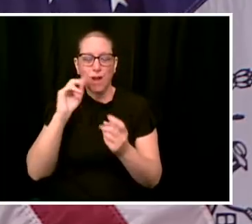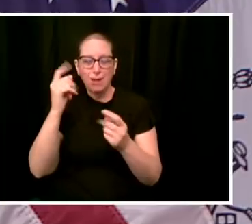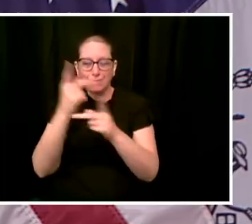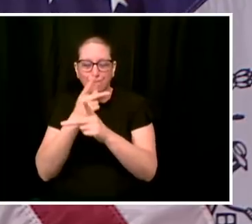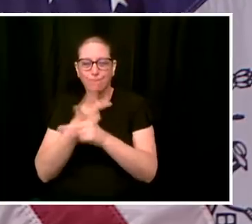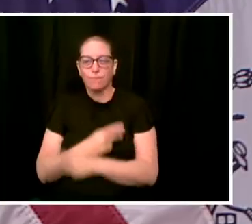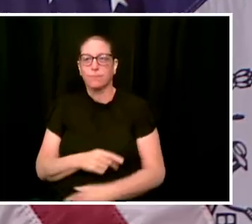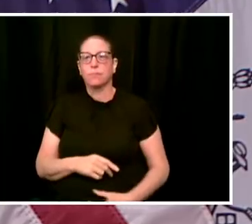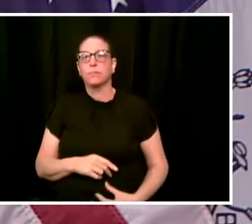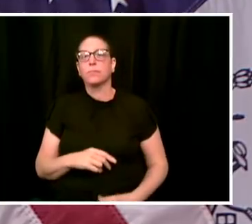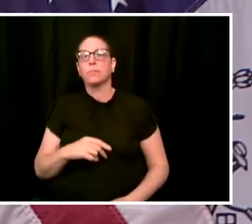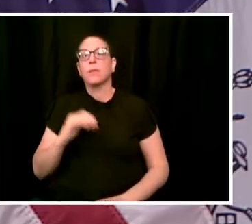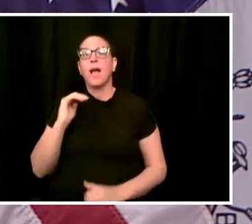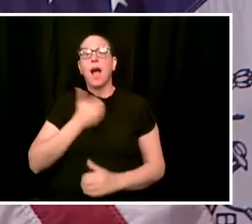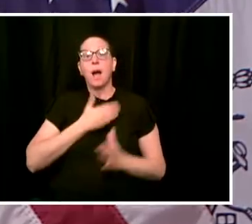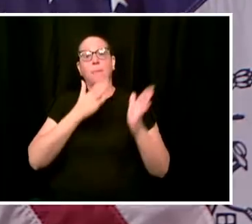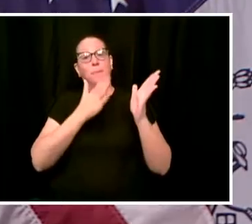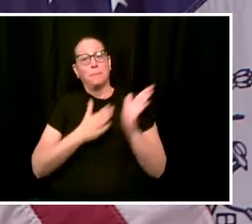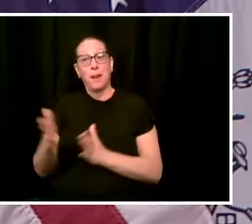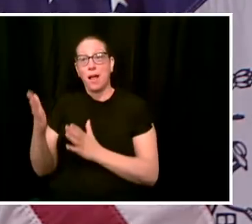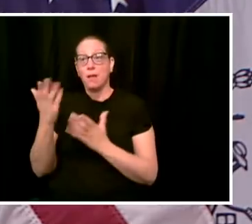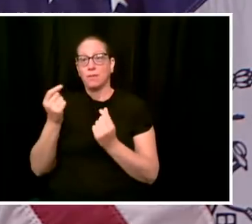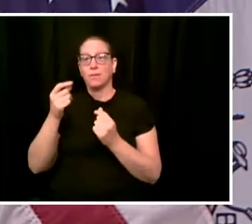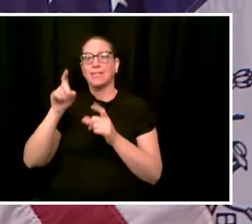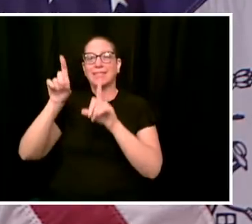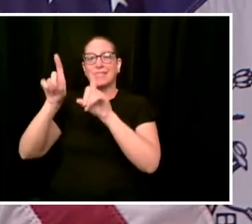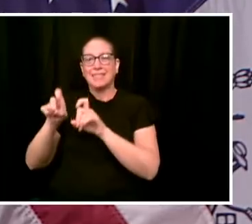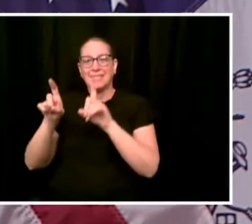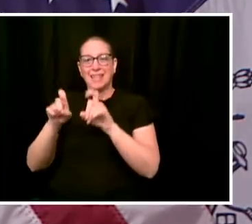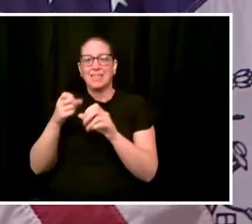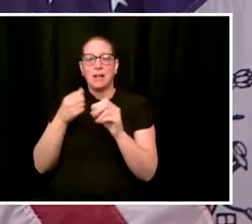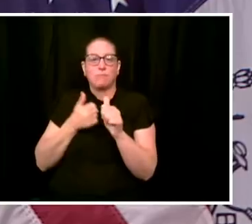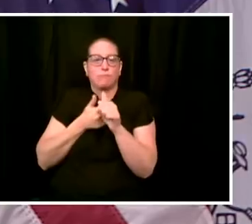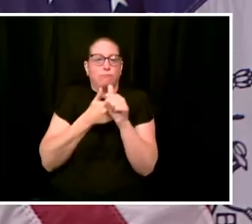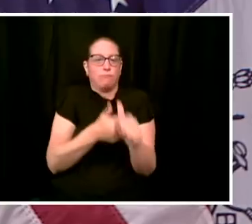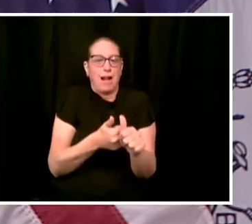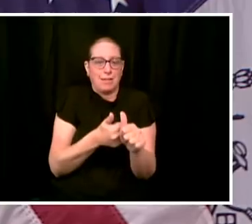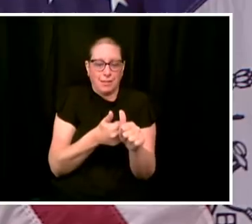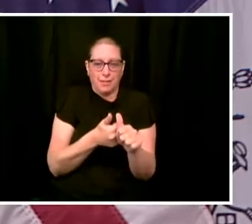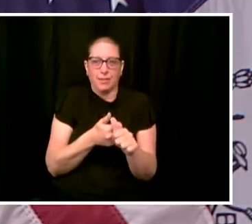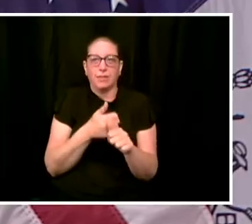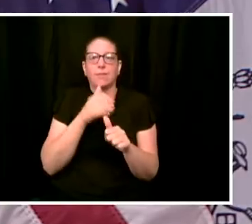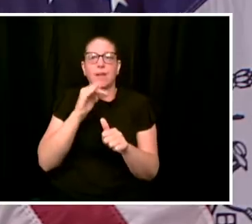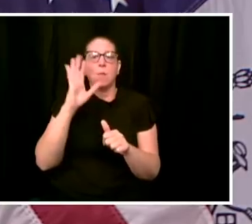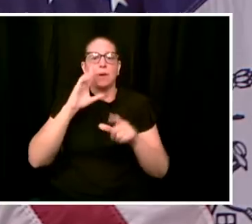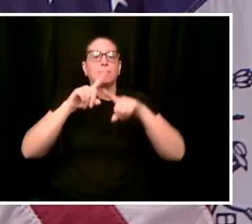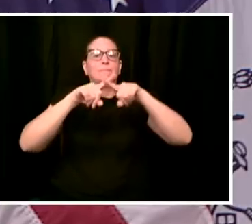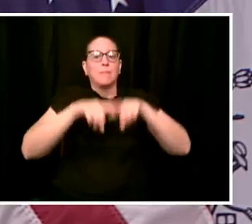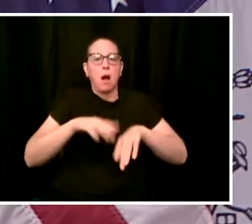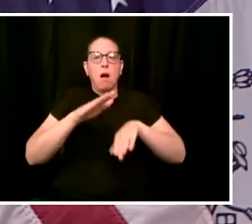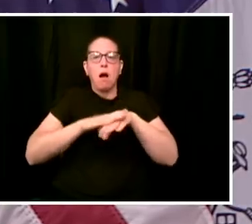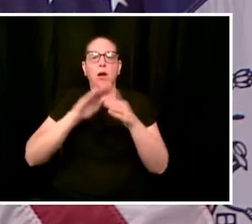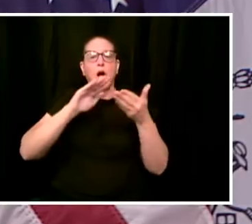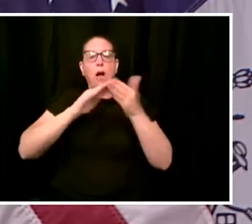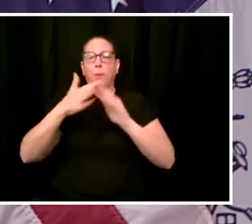PROIVDESR INTO THWES .